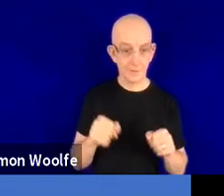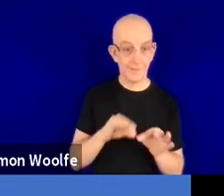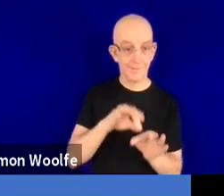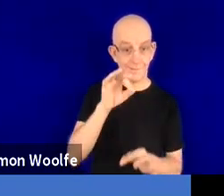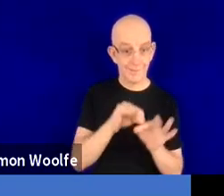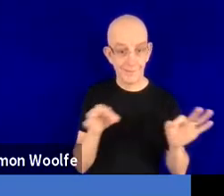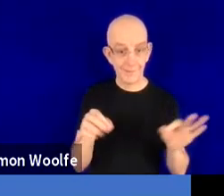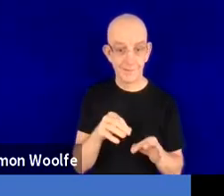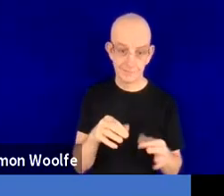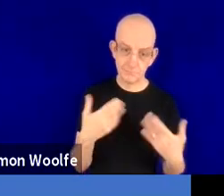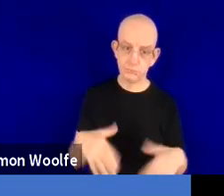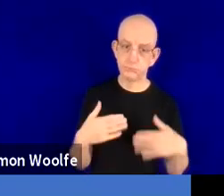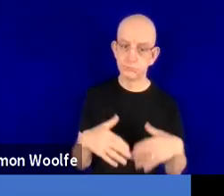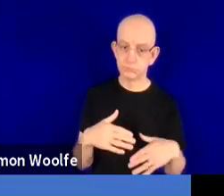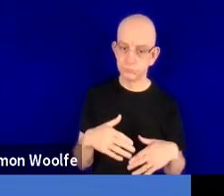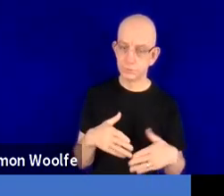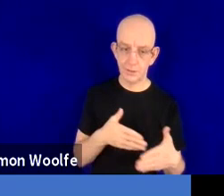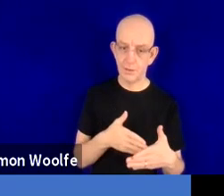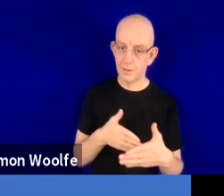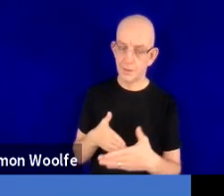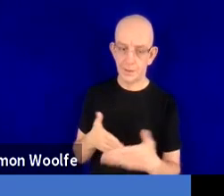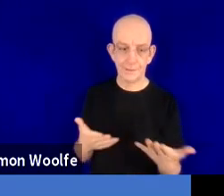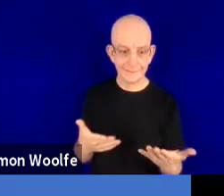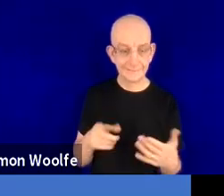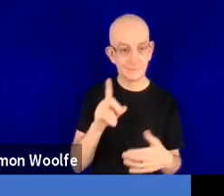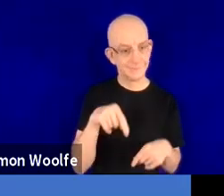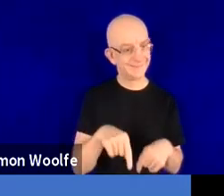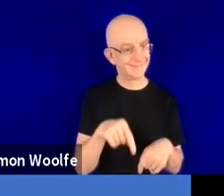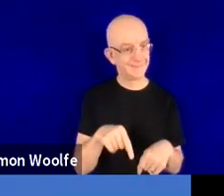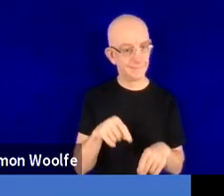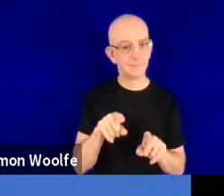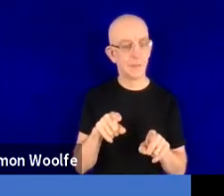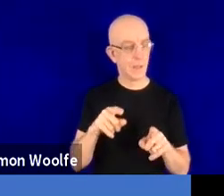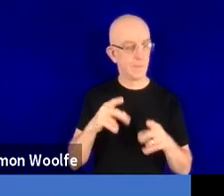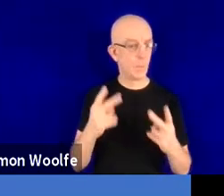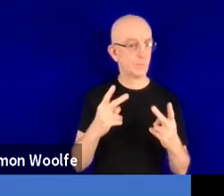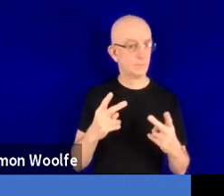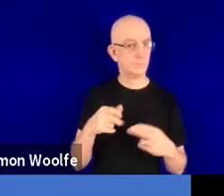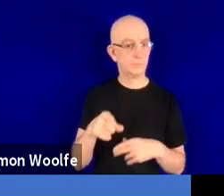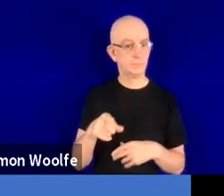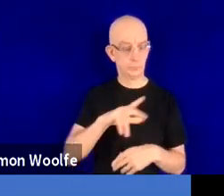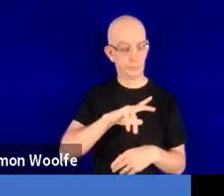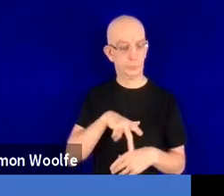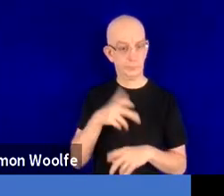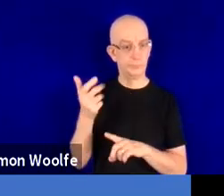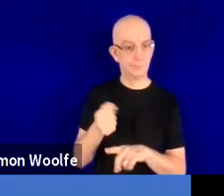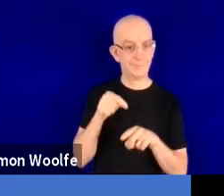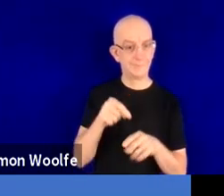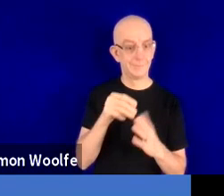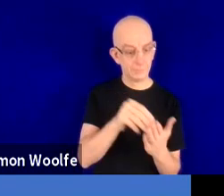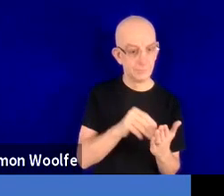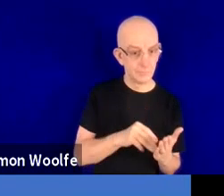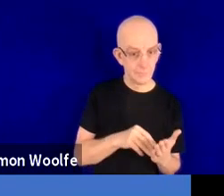that already include questions about disability so that we can identify households with person with disabilities